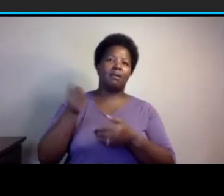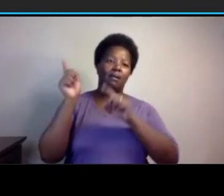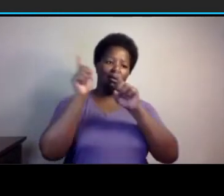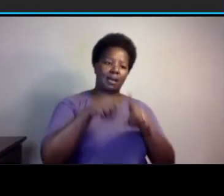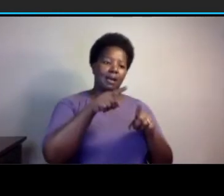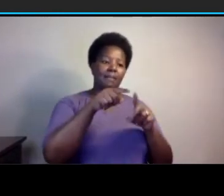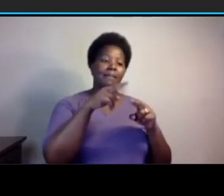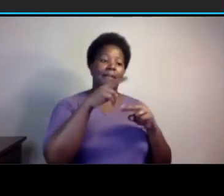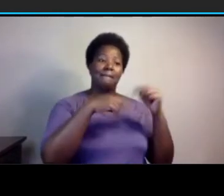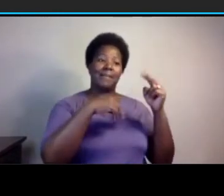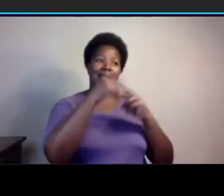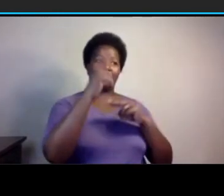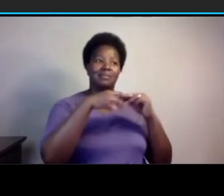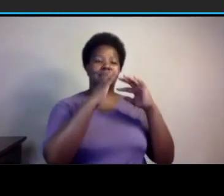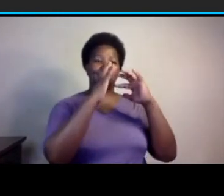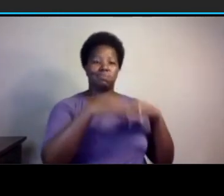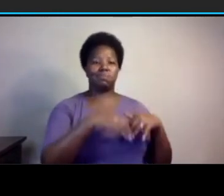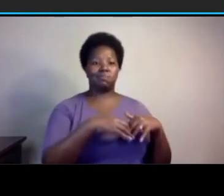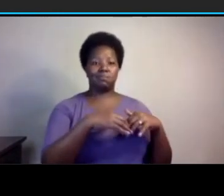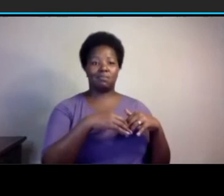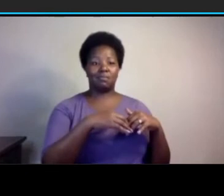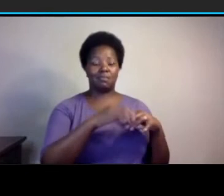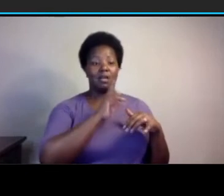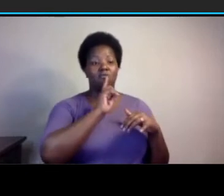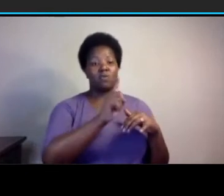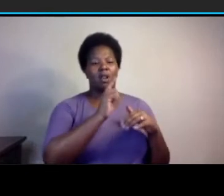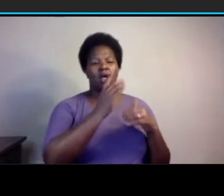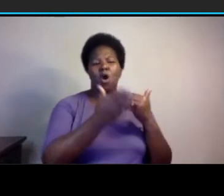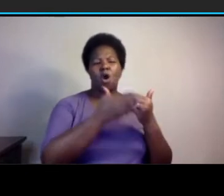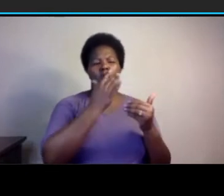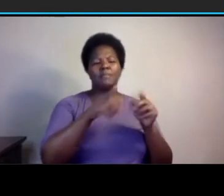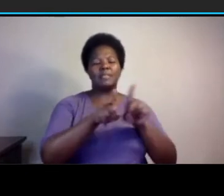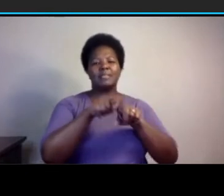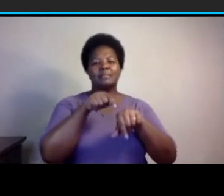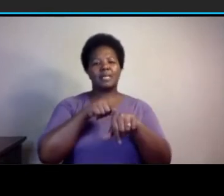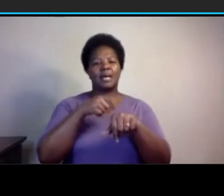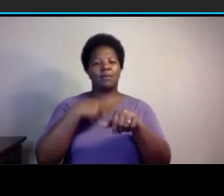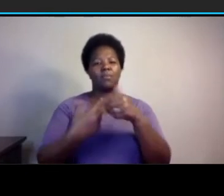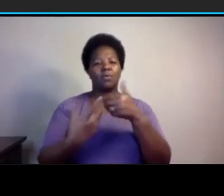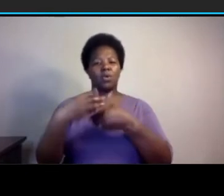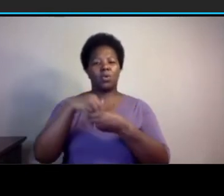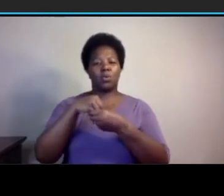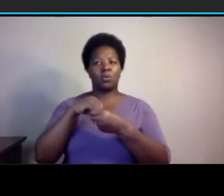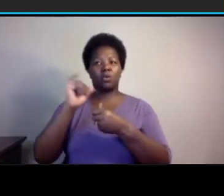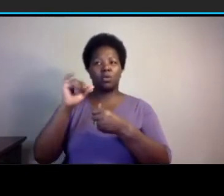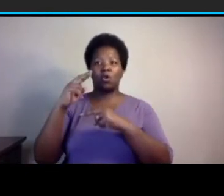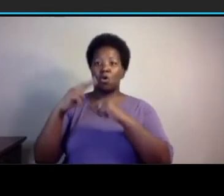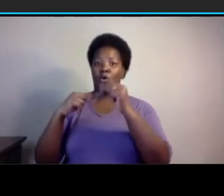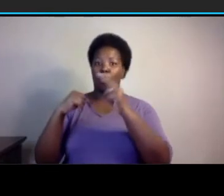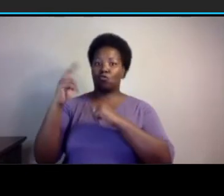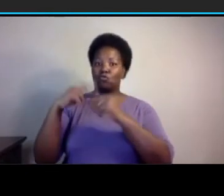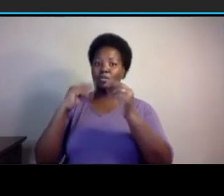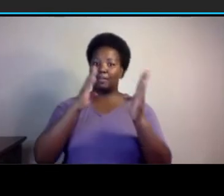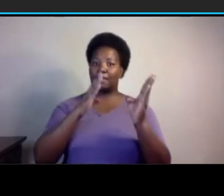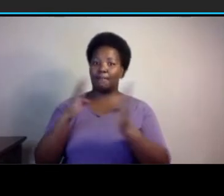that's almost the same time as including it into the construction of intersection the amount of